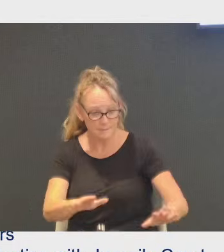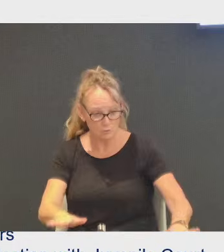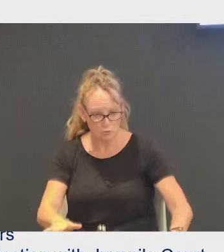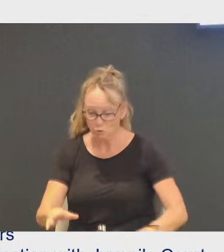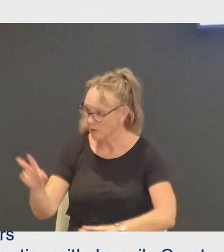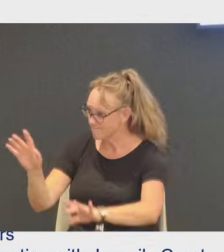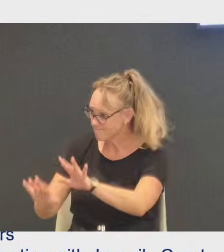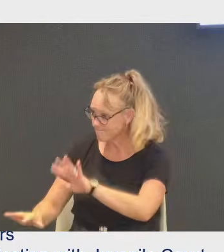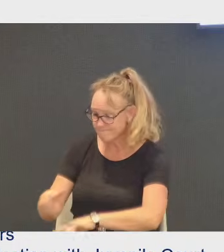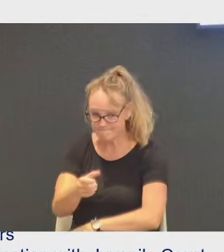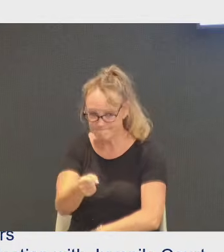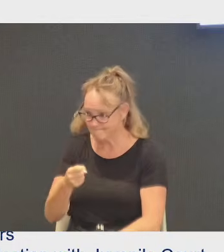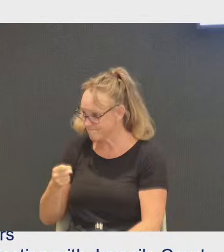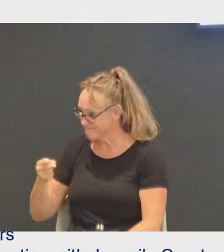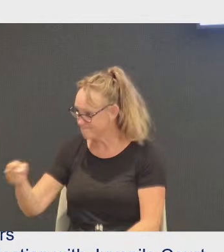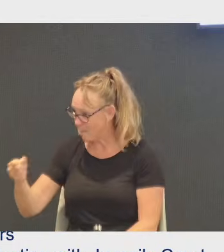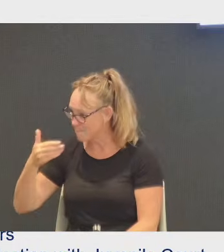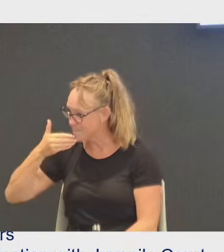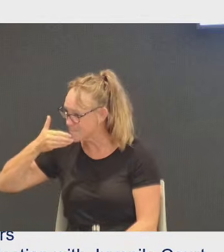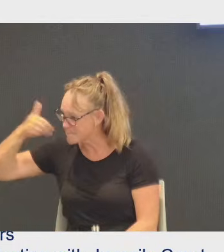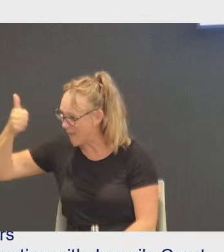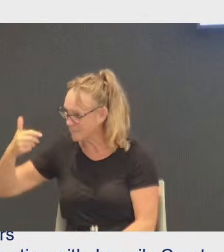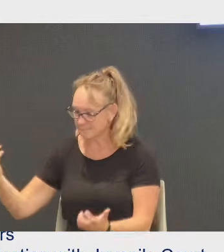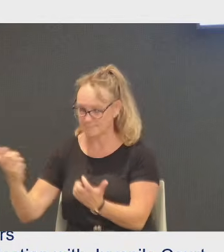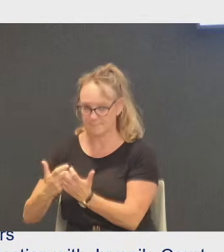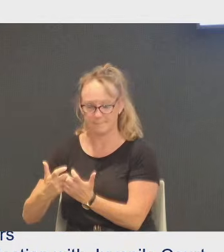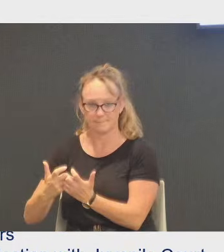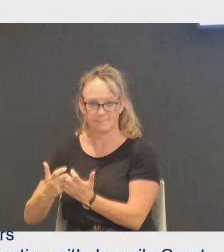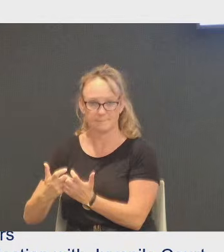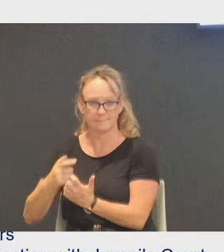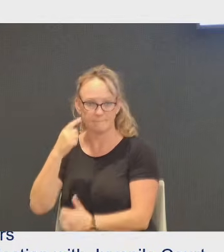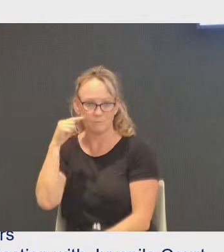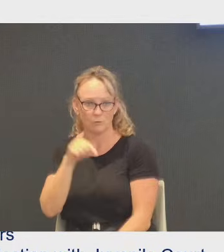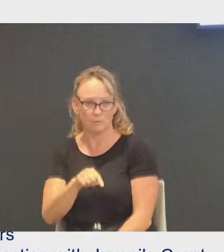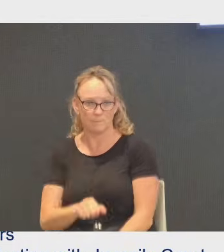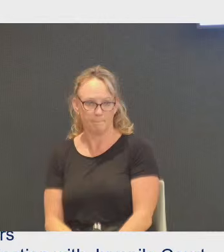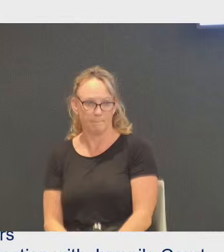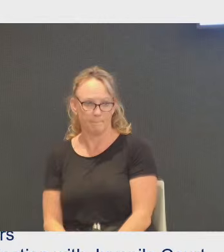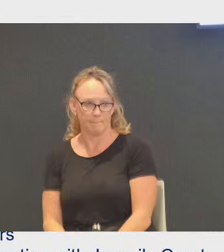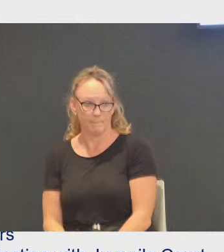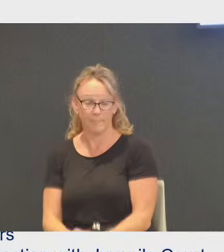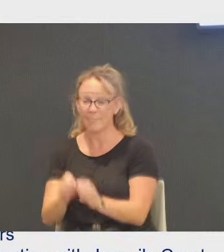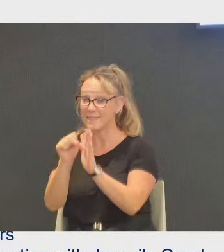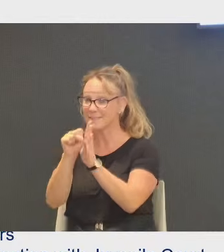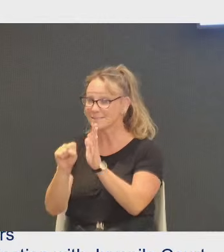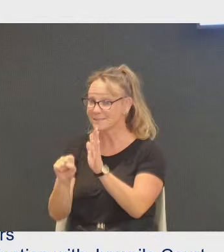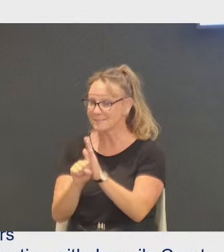in the base best placement for them. the state is also having conversations right now towards